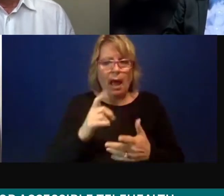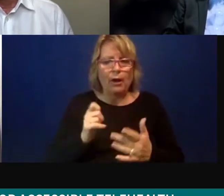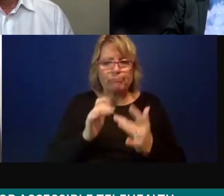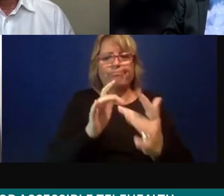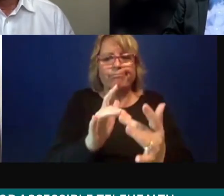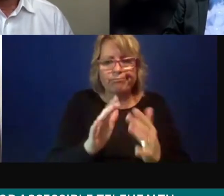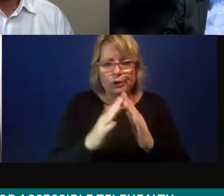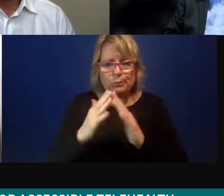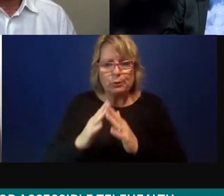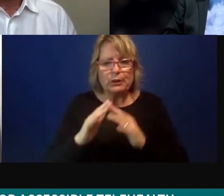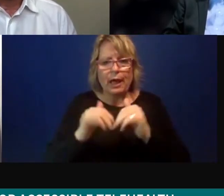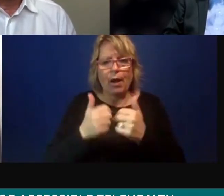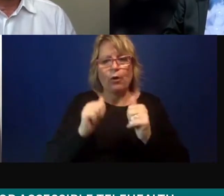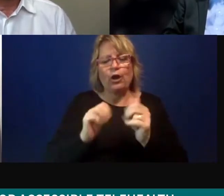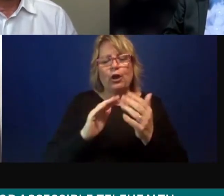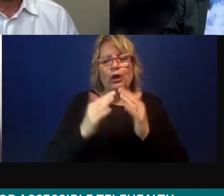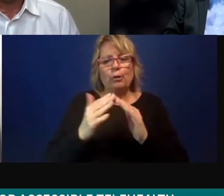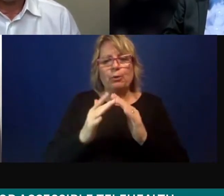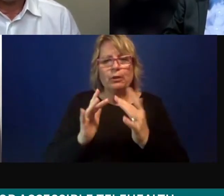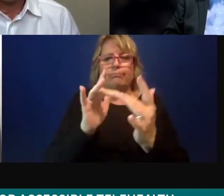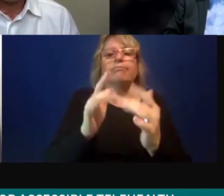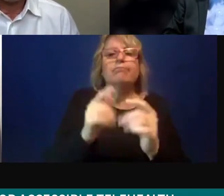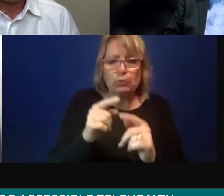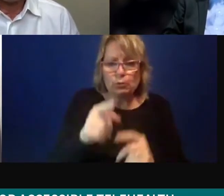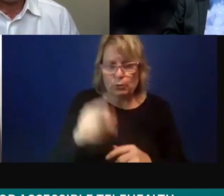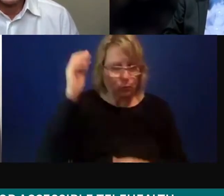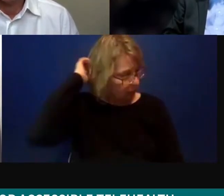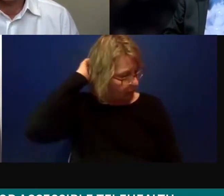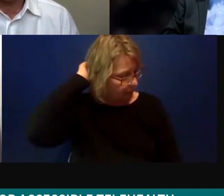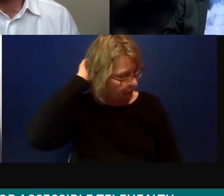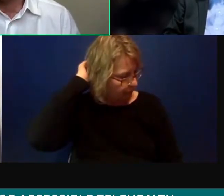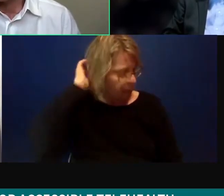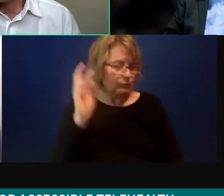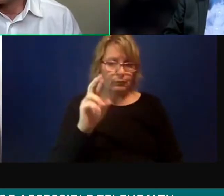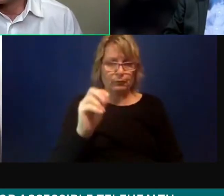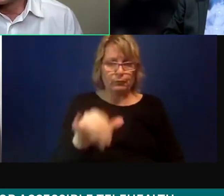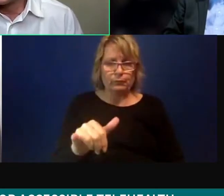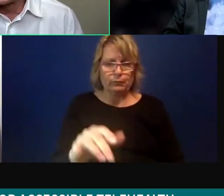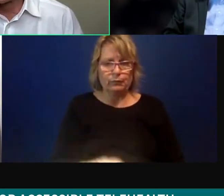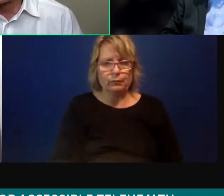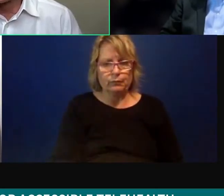How could communities reach out to you, Roy? >> Roy Schoenberg: Sure, the quick answer is